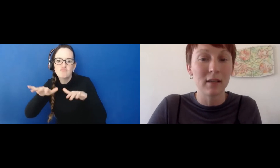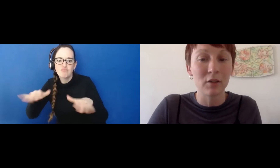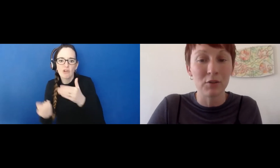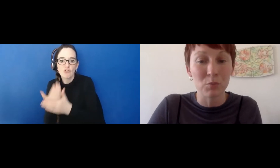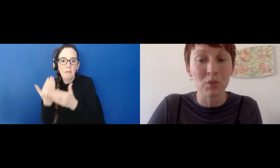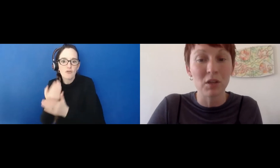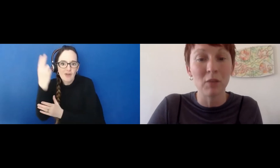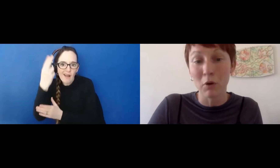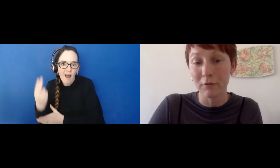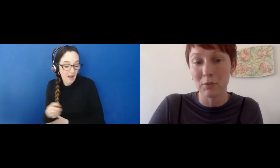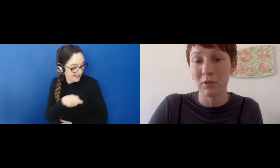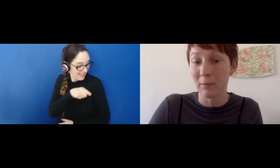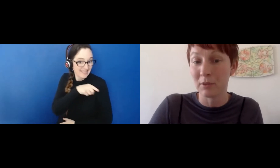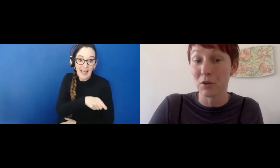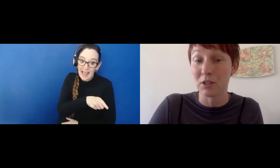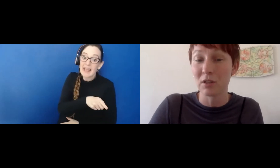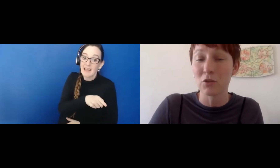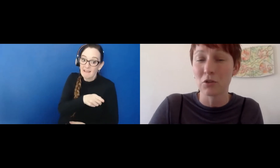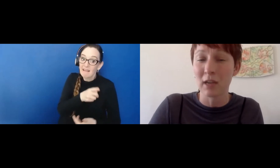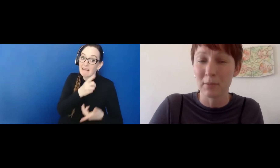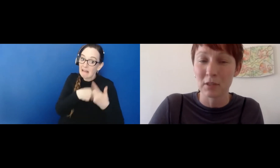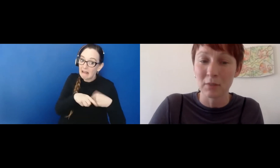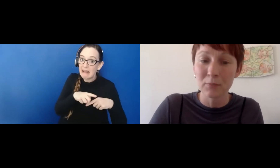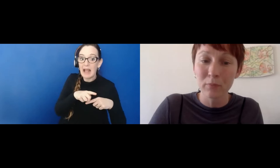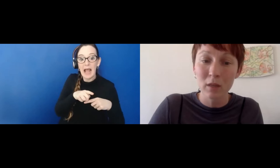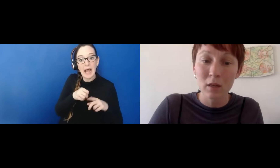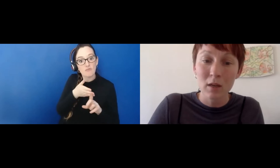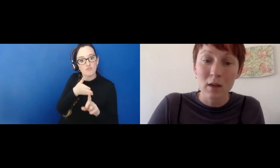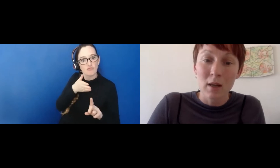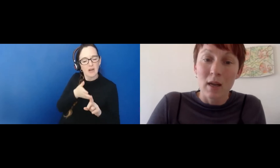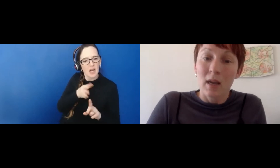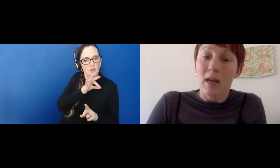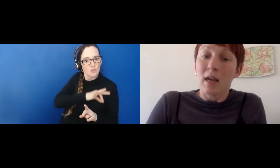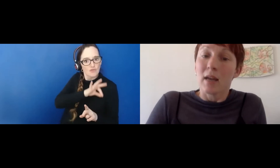holders will turn profitable numbers on its cultural capiture.